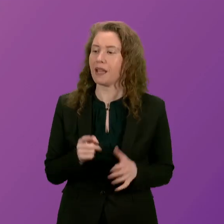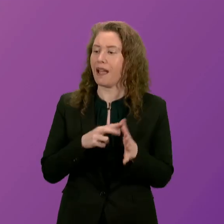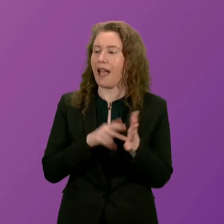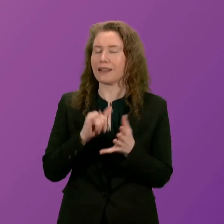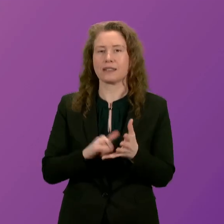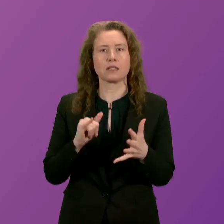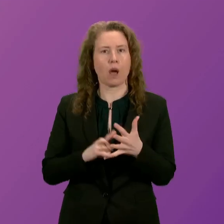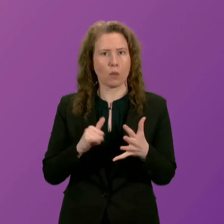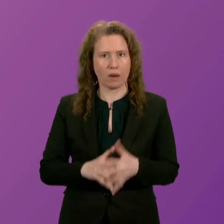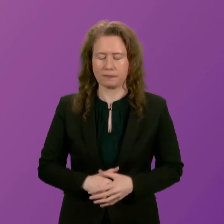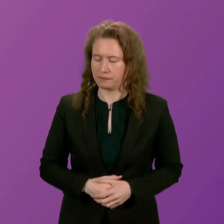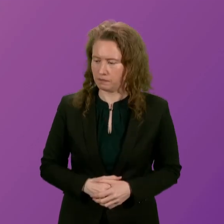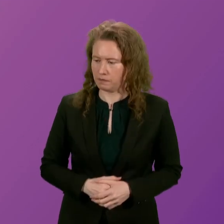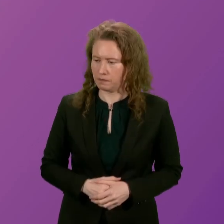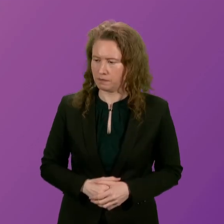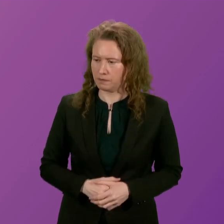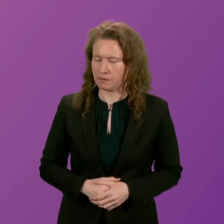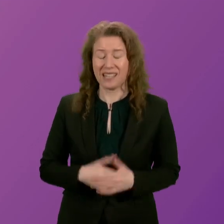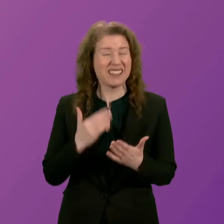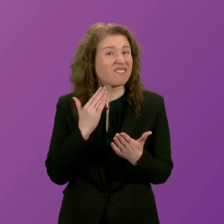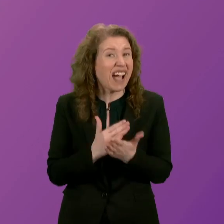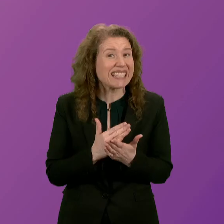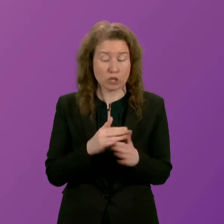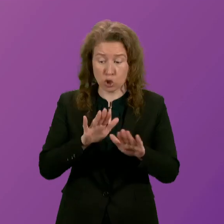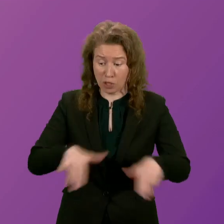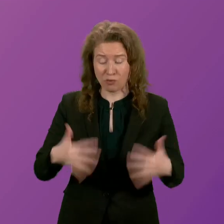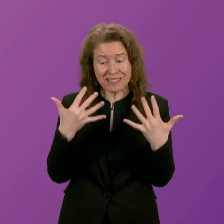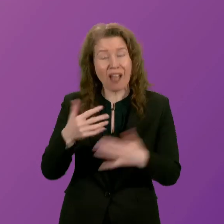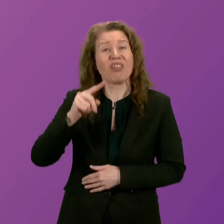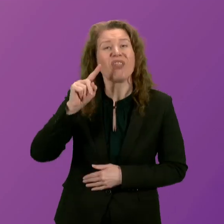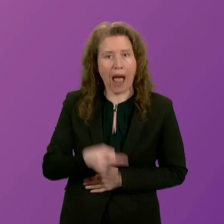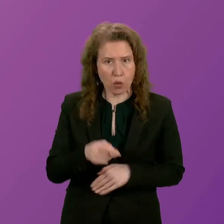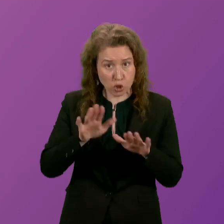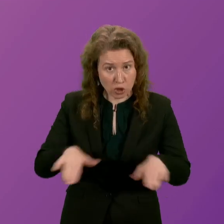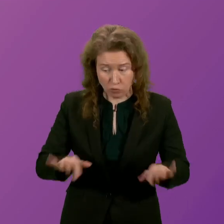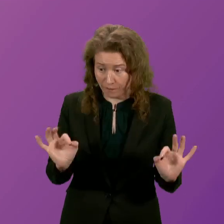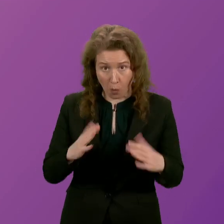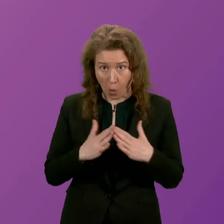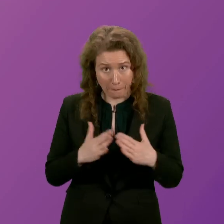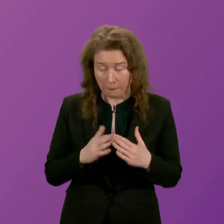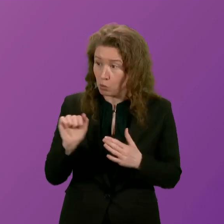The fact is that we have 10,000 homeless children and John Swinney has no plan to deal with that.